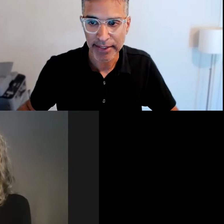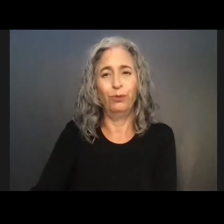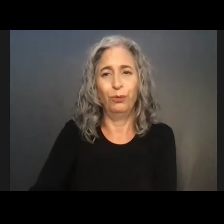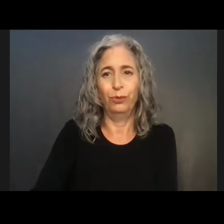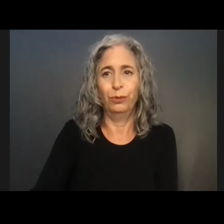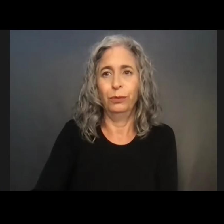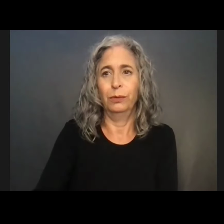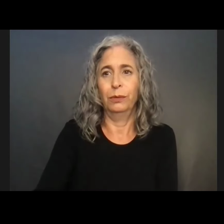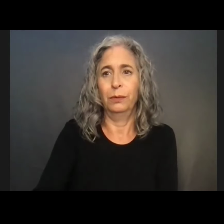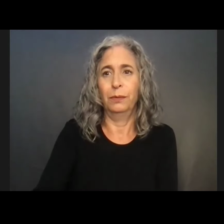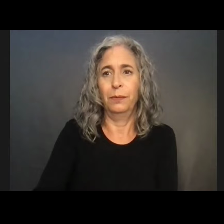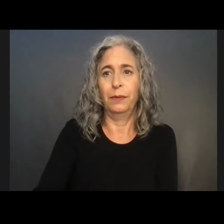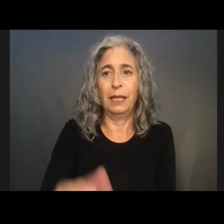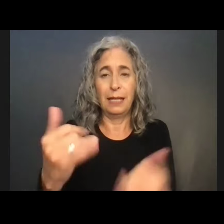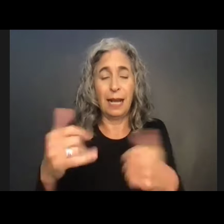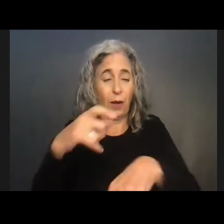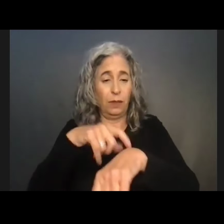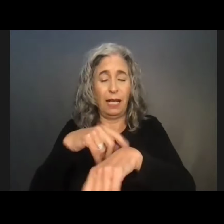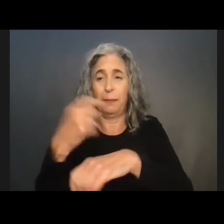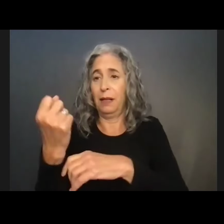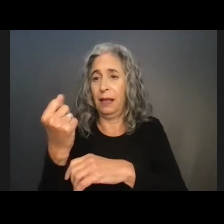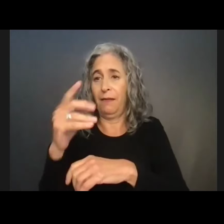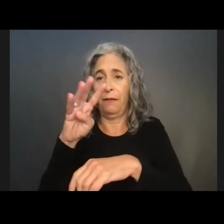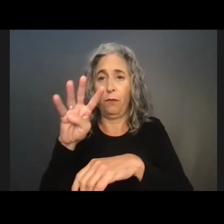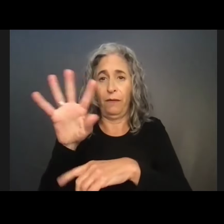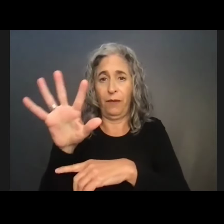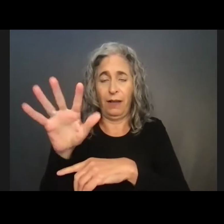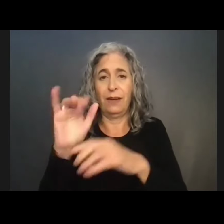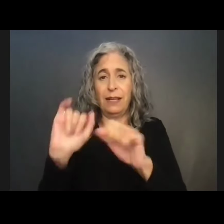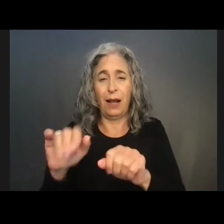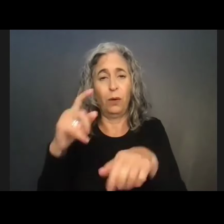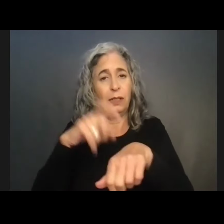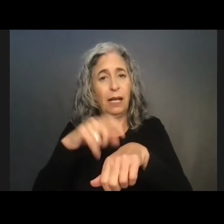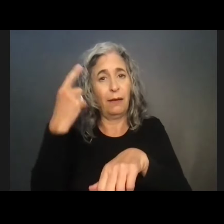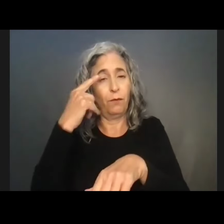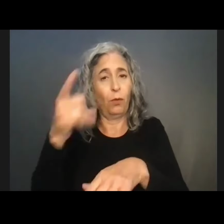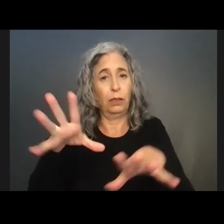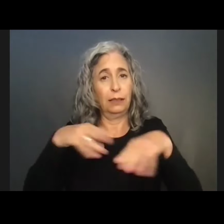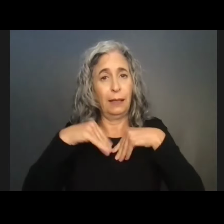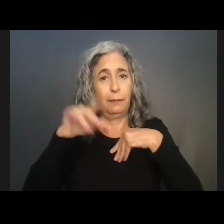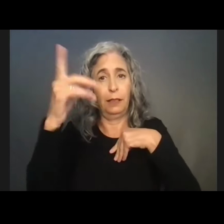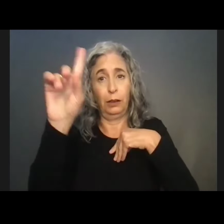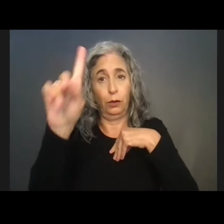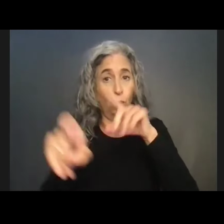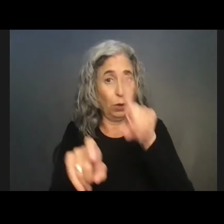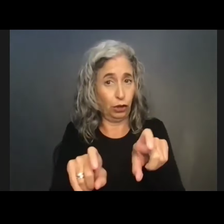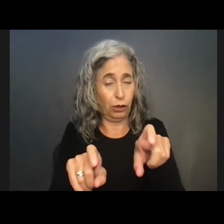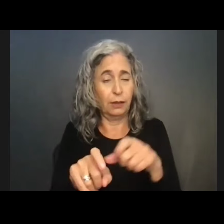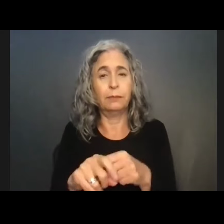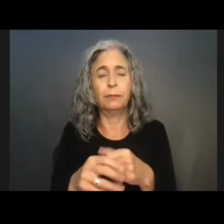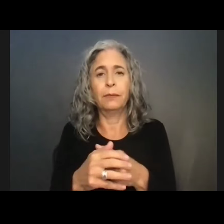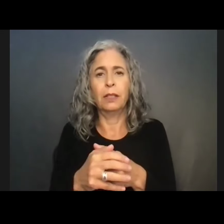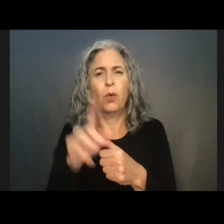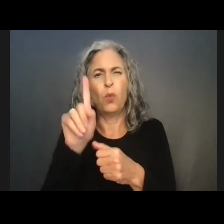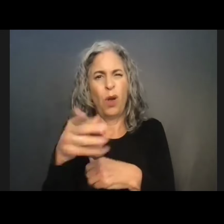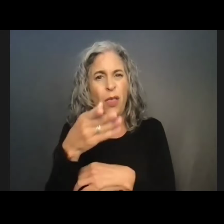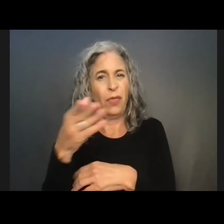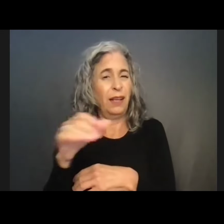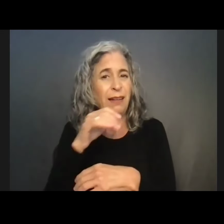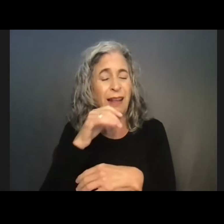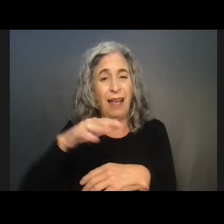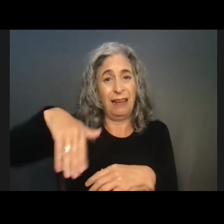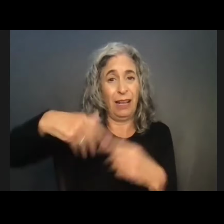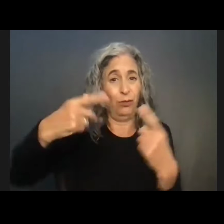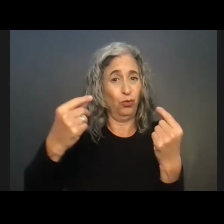11:45 so I want to open us up for questions. One thing that we didn't get to do was just show you